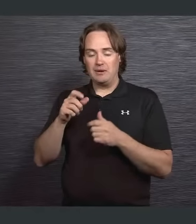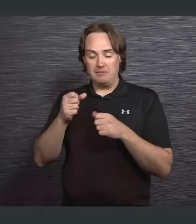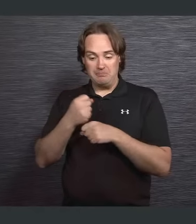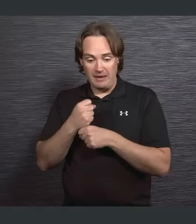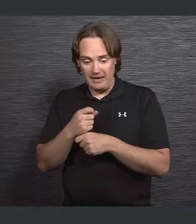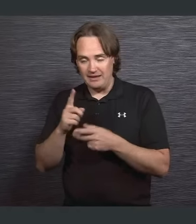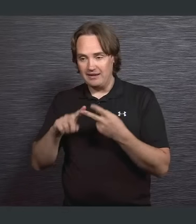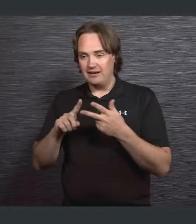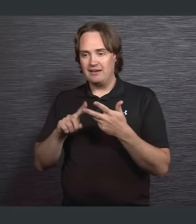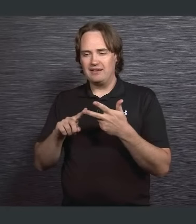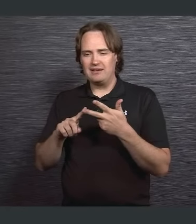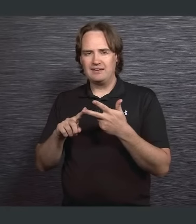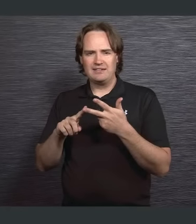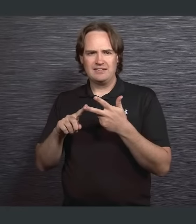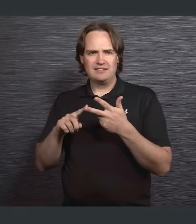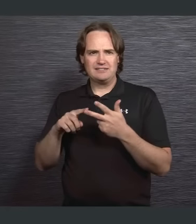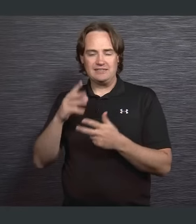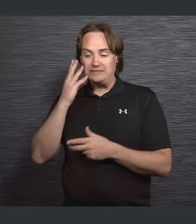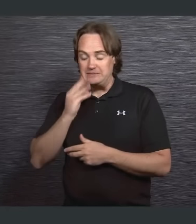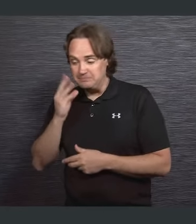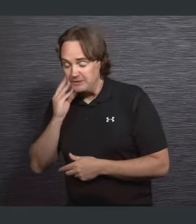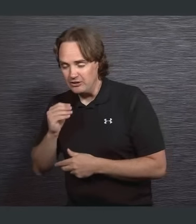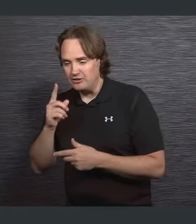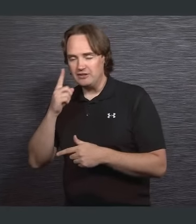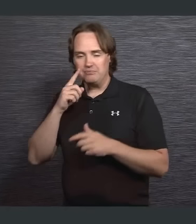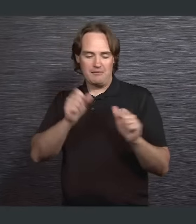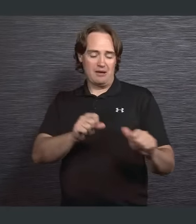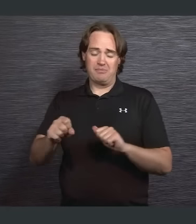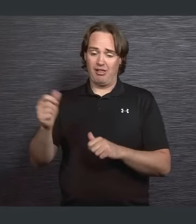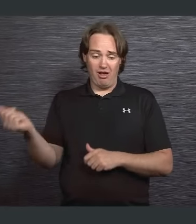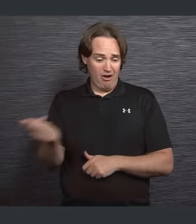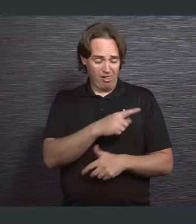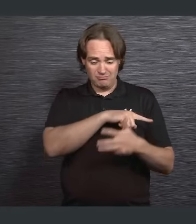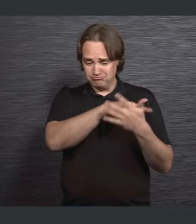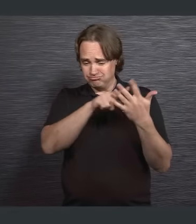an enhanced mobility experience possible.